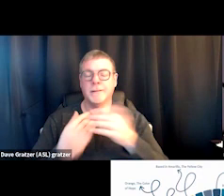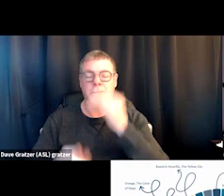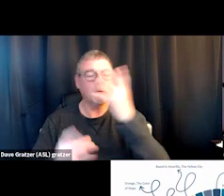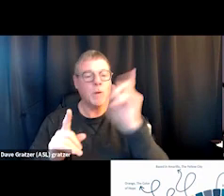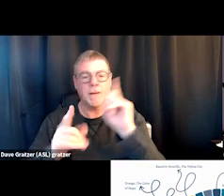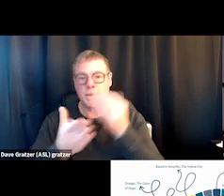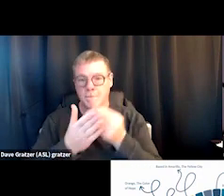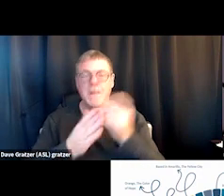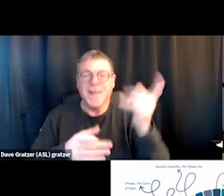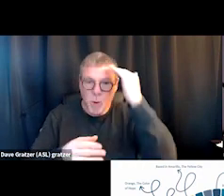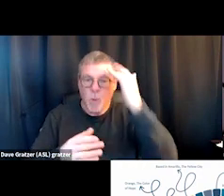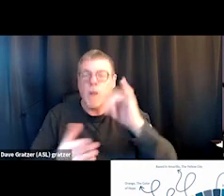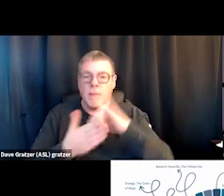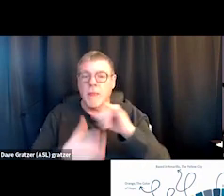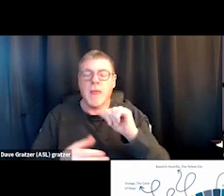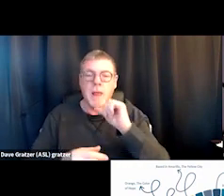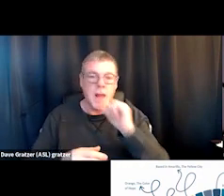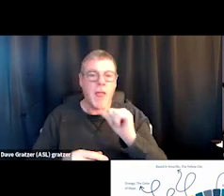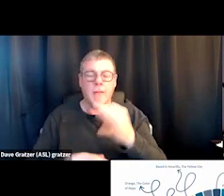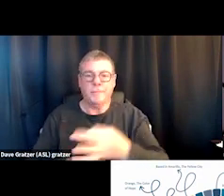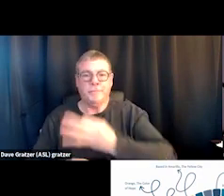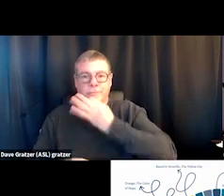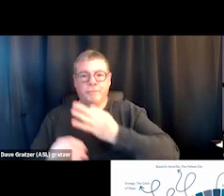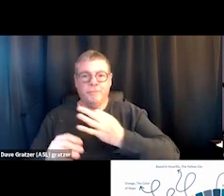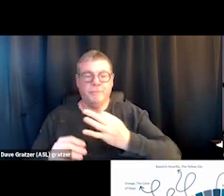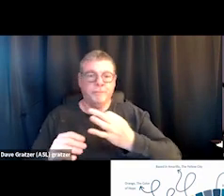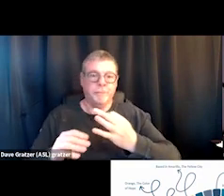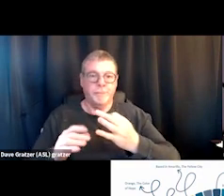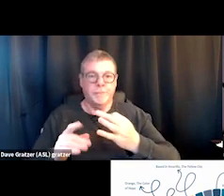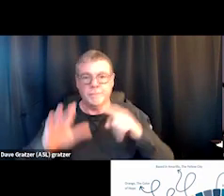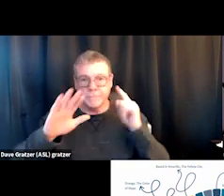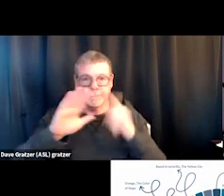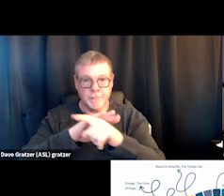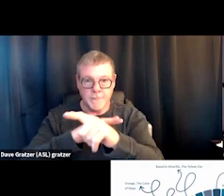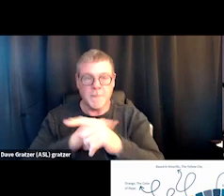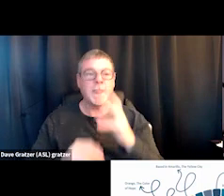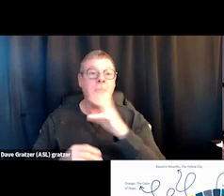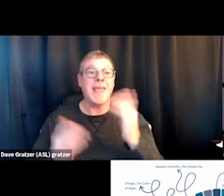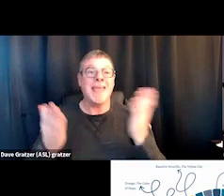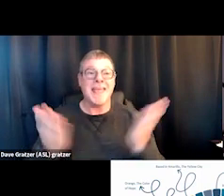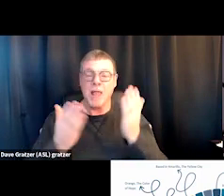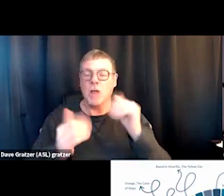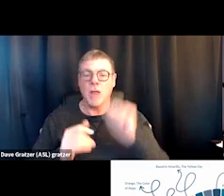they just know that they're not savvy healthcare navigators, and here, they can just go up the hallway